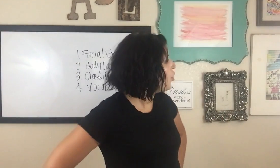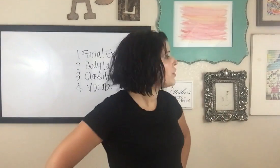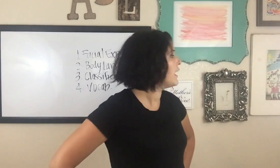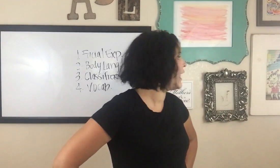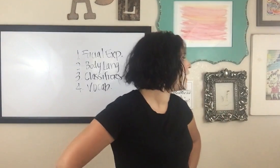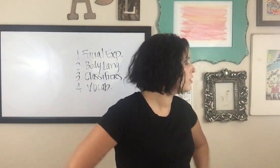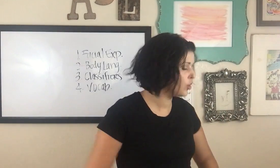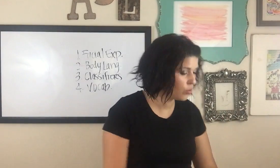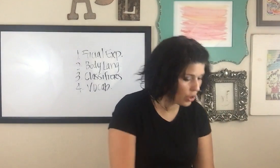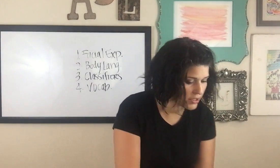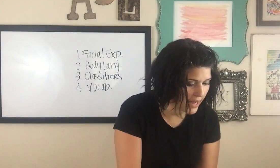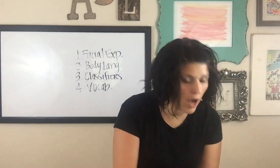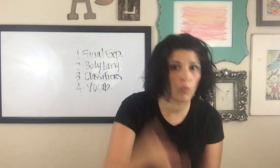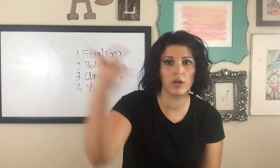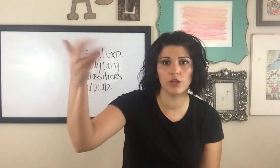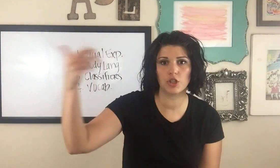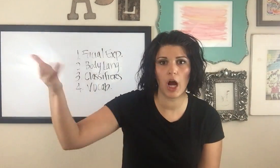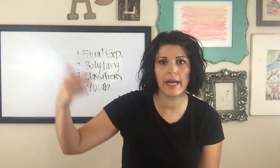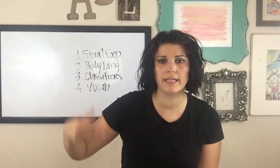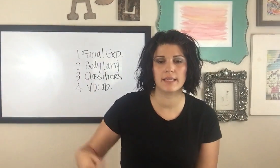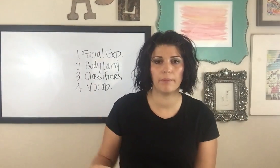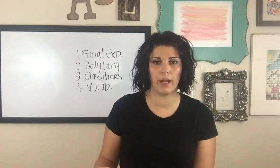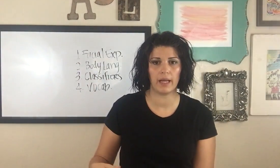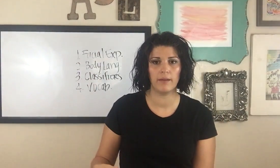Oh yeah. You know, look down while you're talking to somebody.